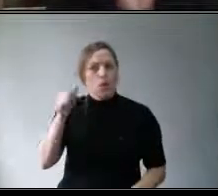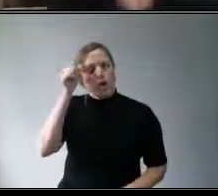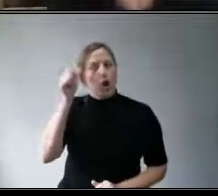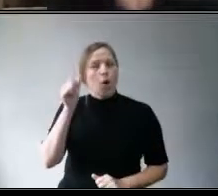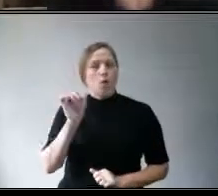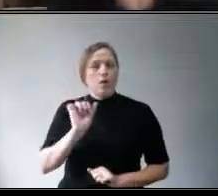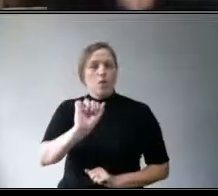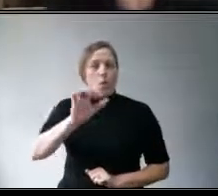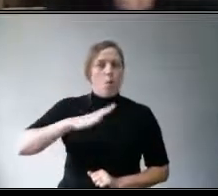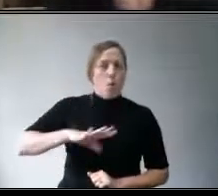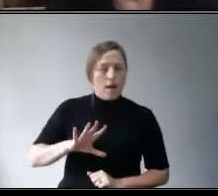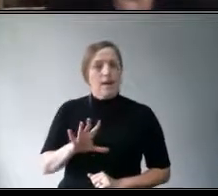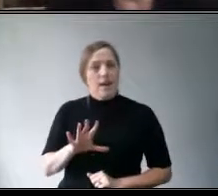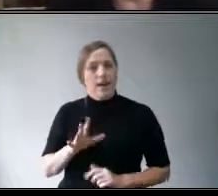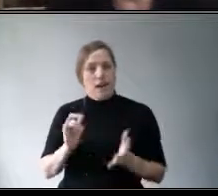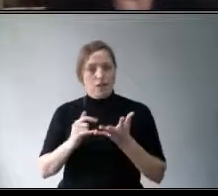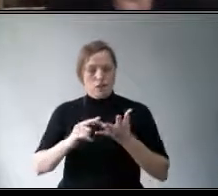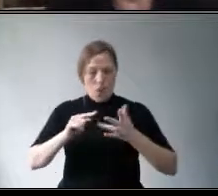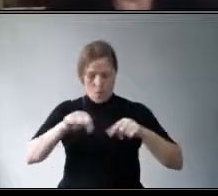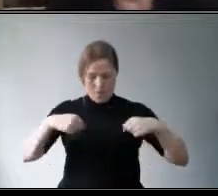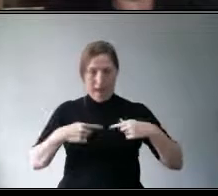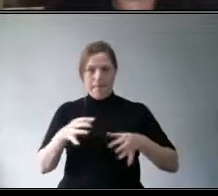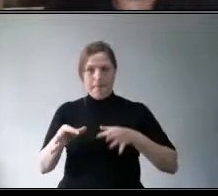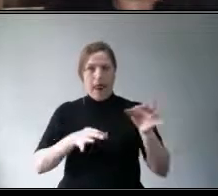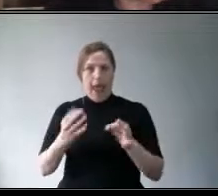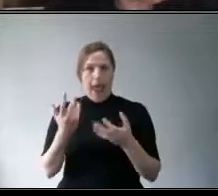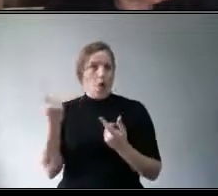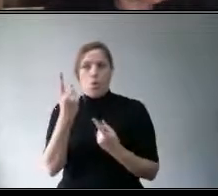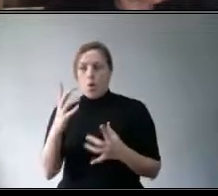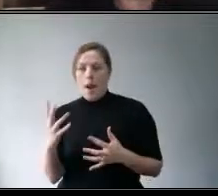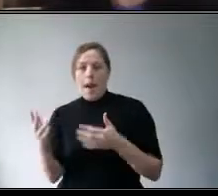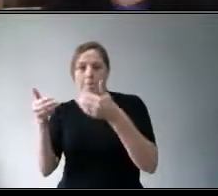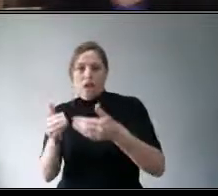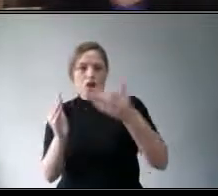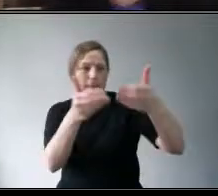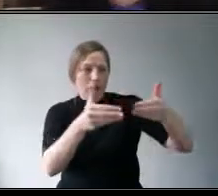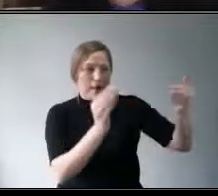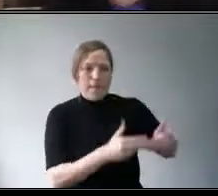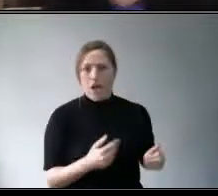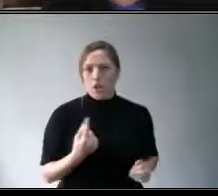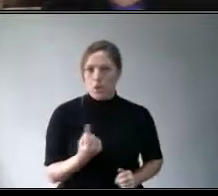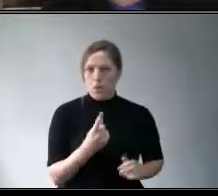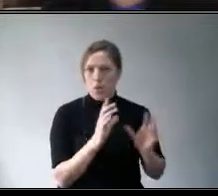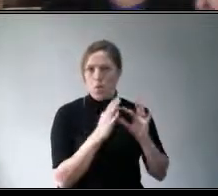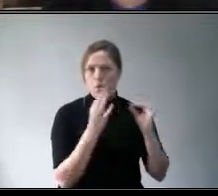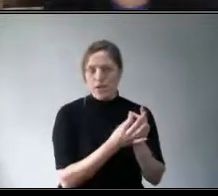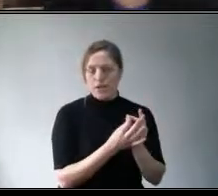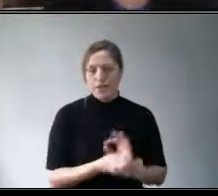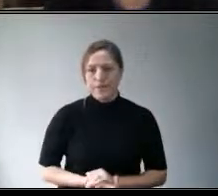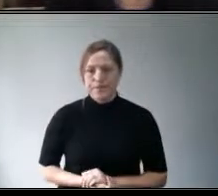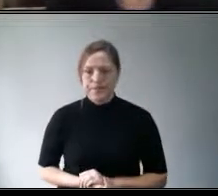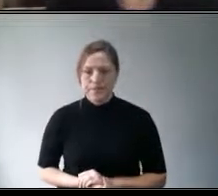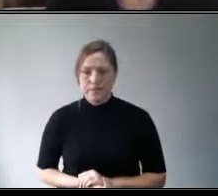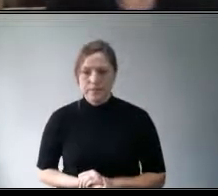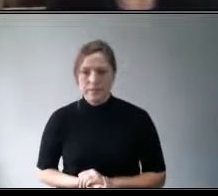organization um so so that is good and i want to just talk through on the next slide uh a couple